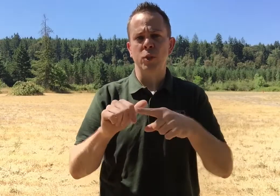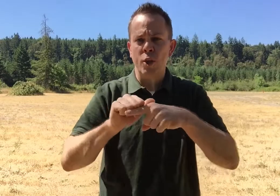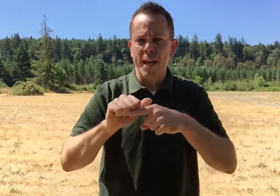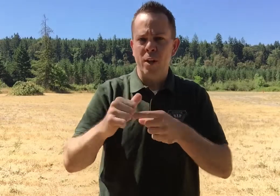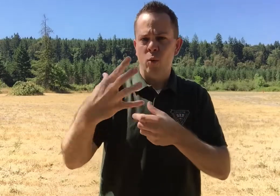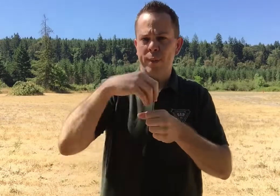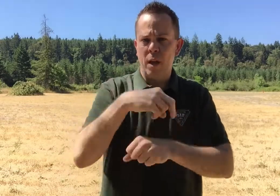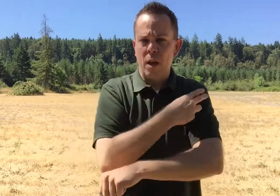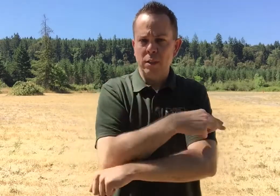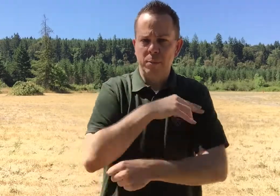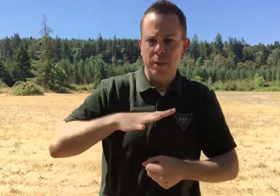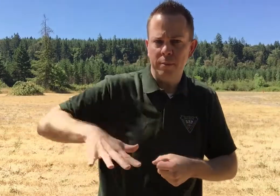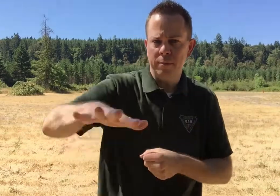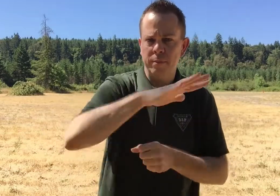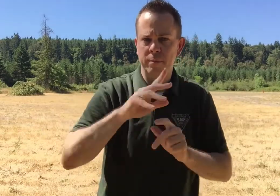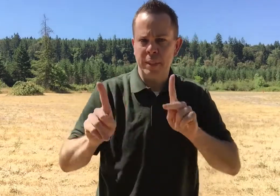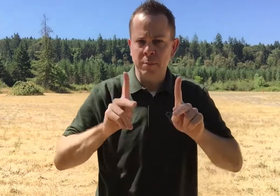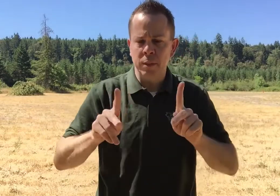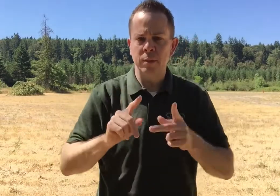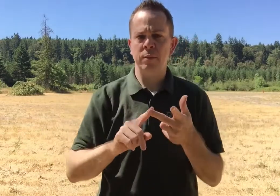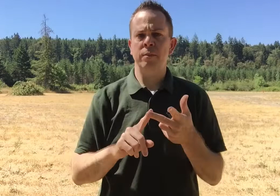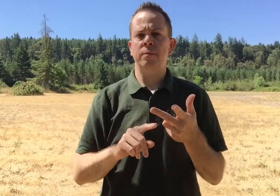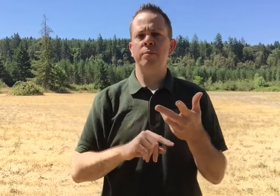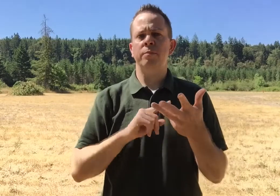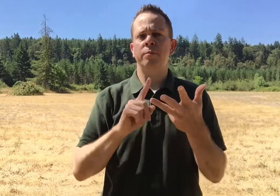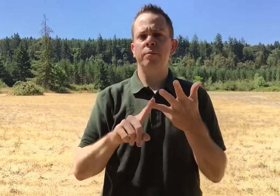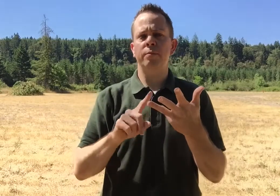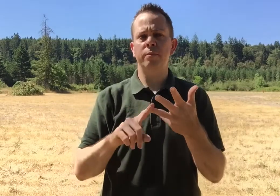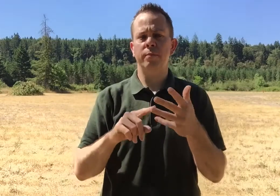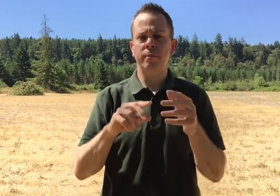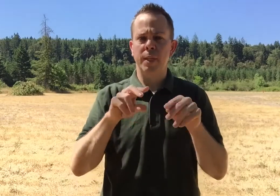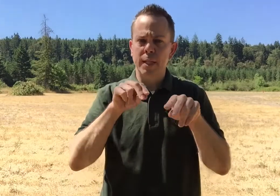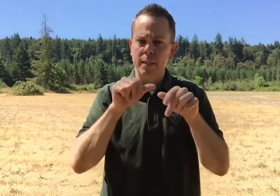more training for general hospital staff,